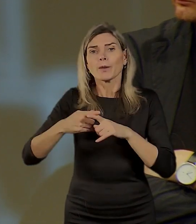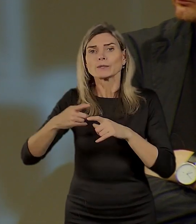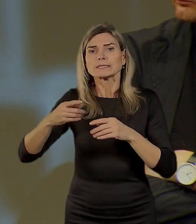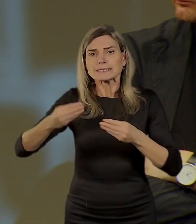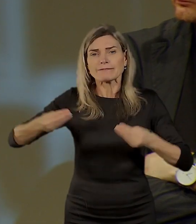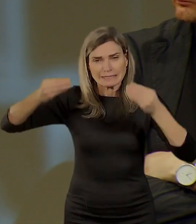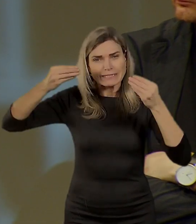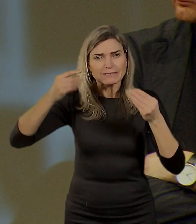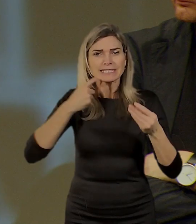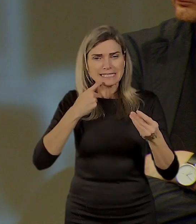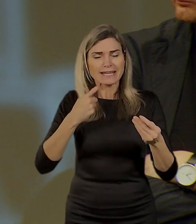it to be connected.